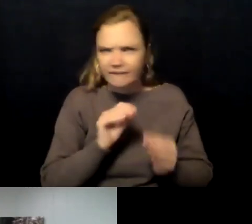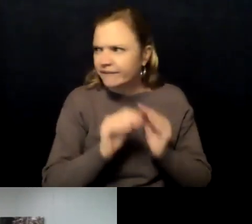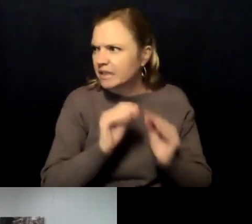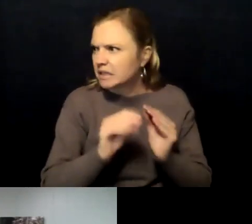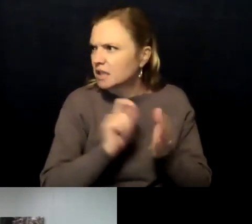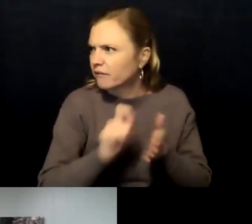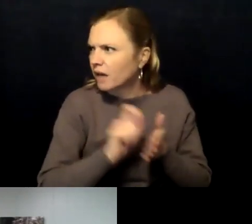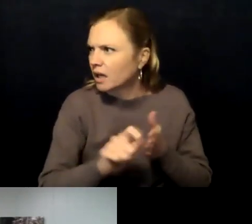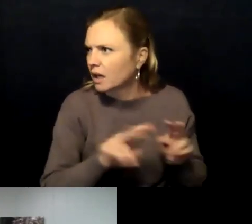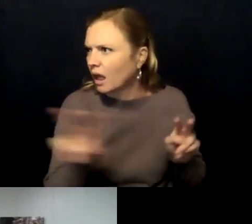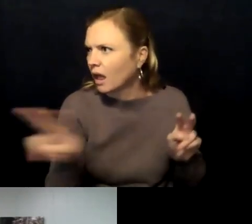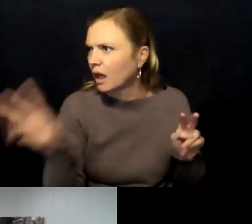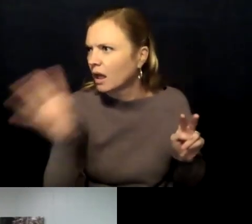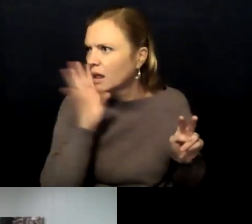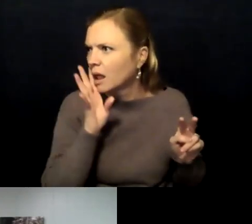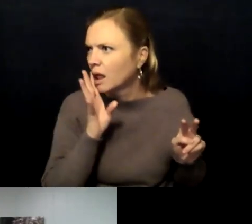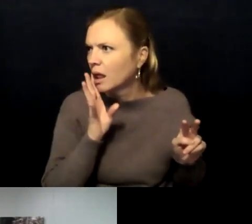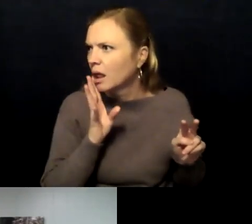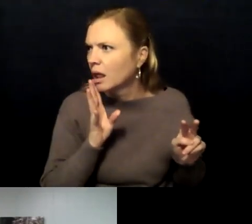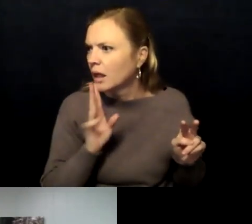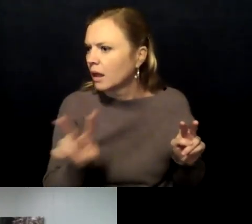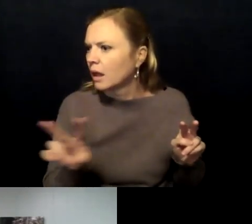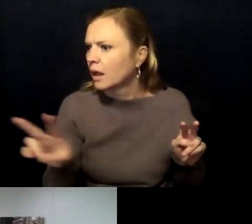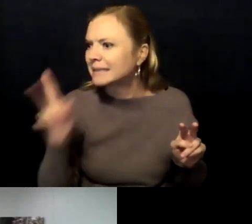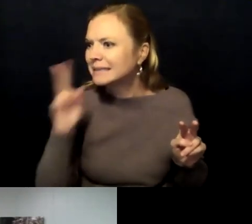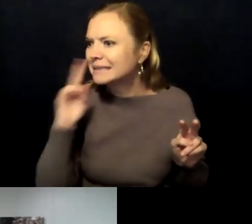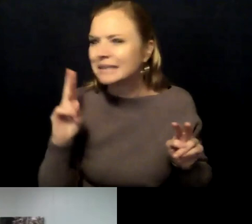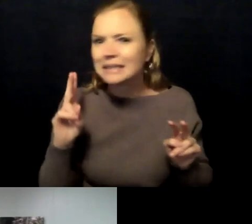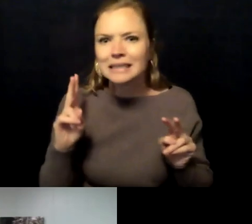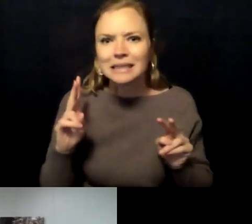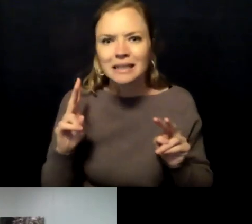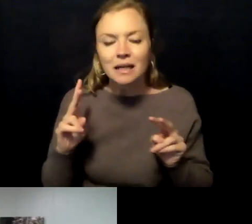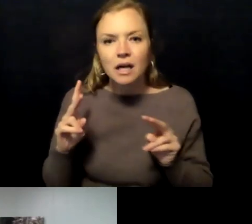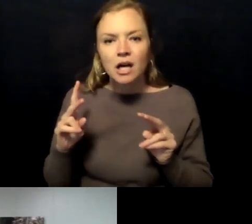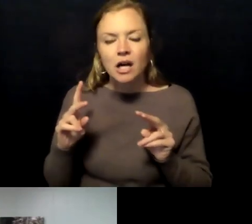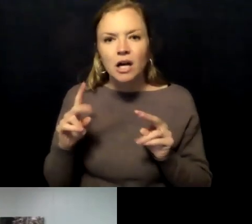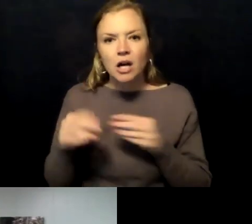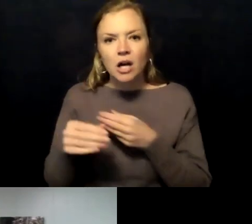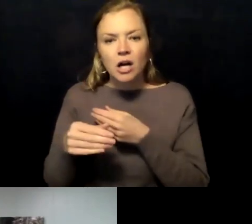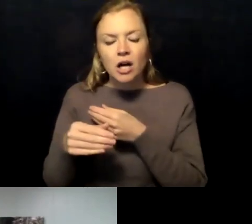watching the gardeners actually work outside. And I just thought...